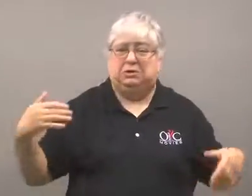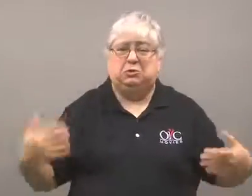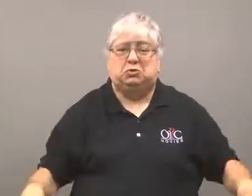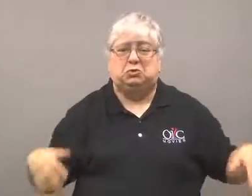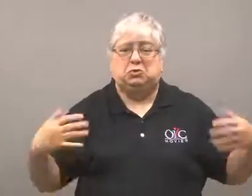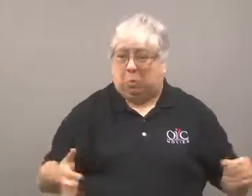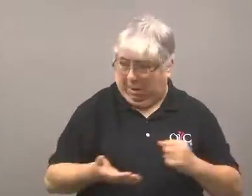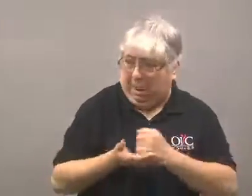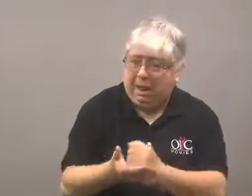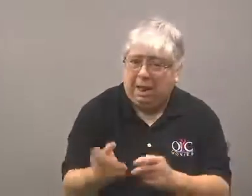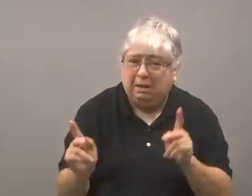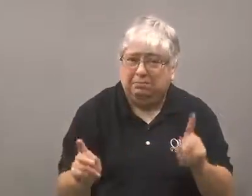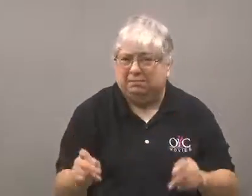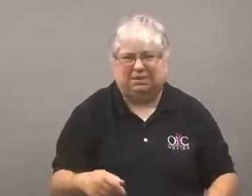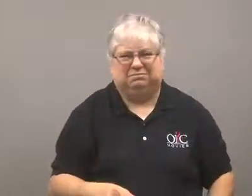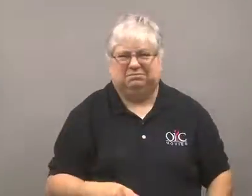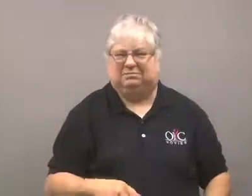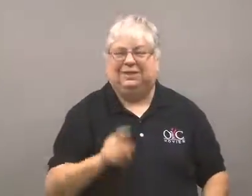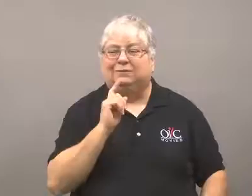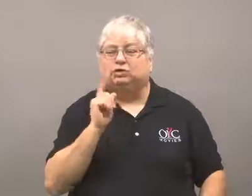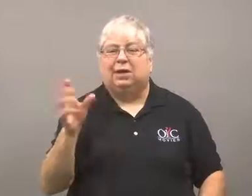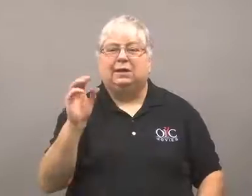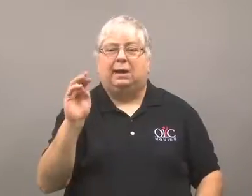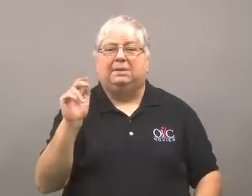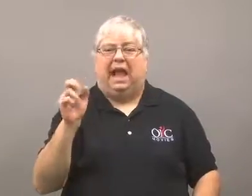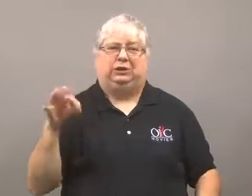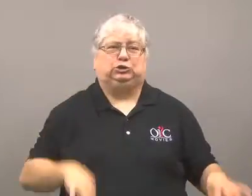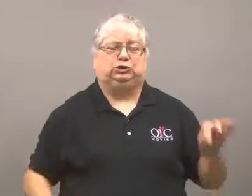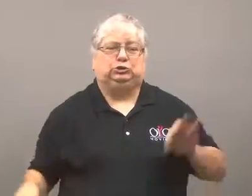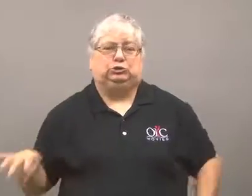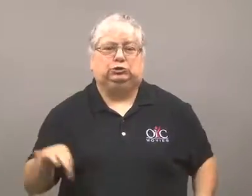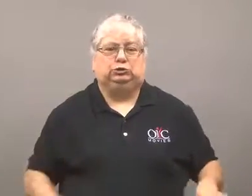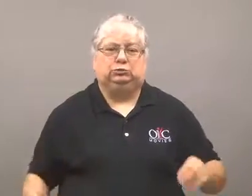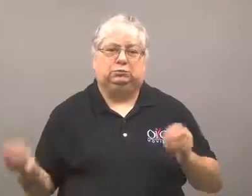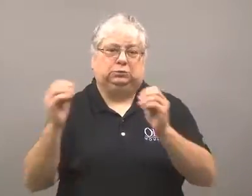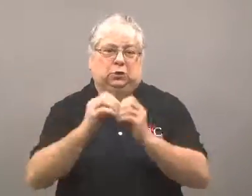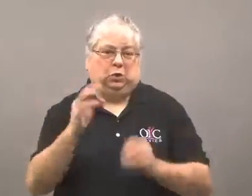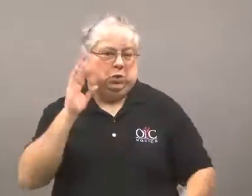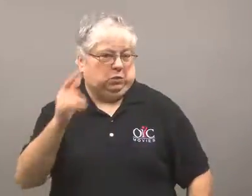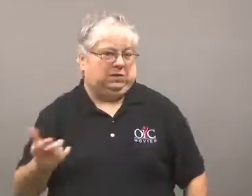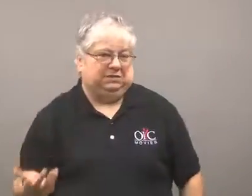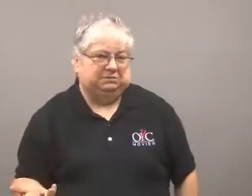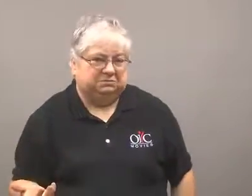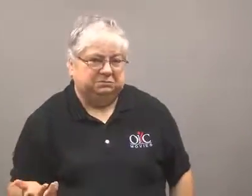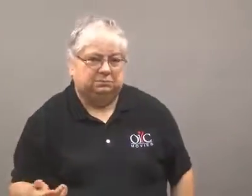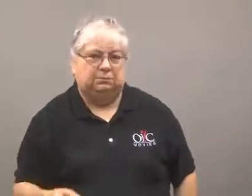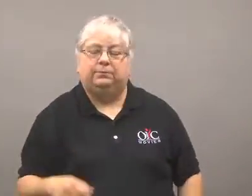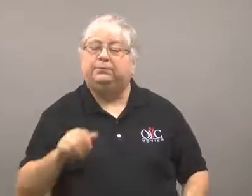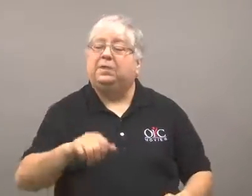the only one to benefit would have been Comcast.